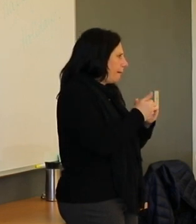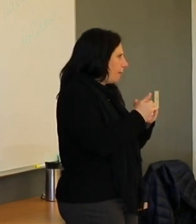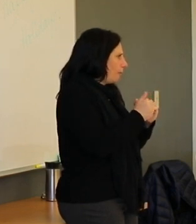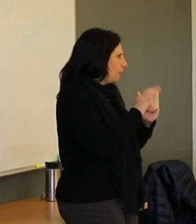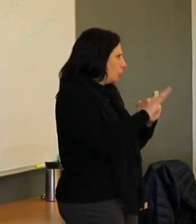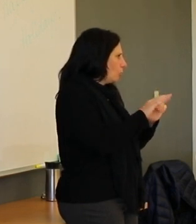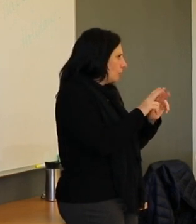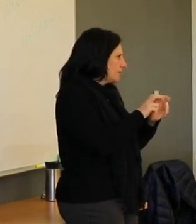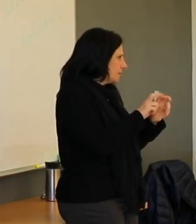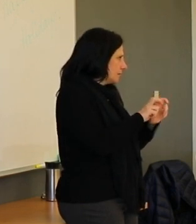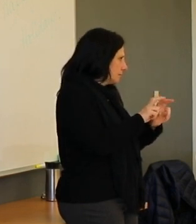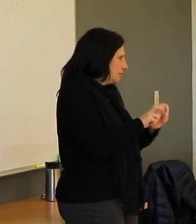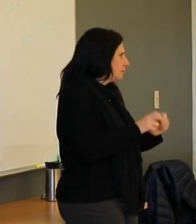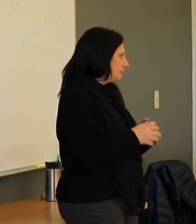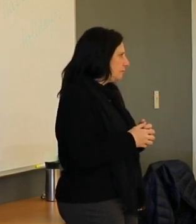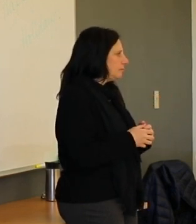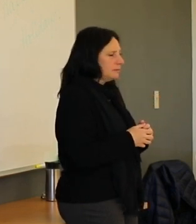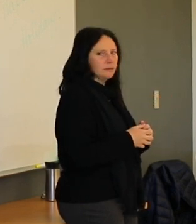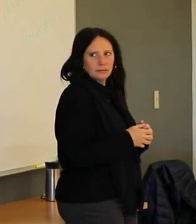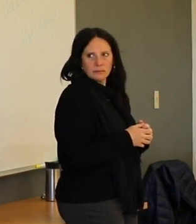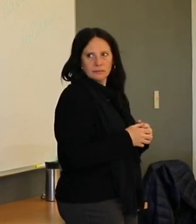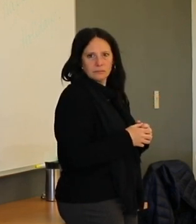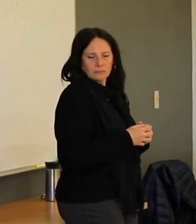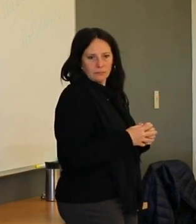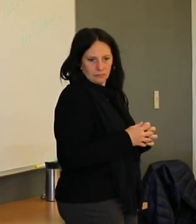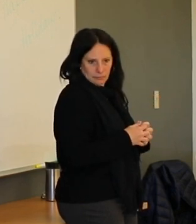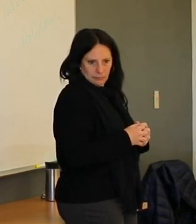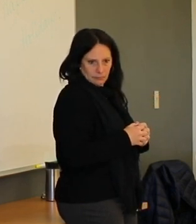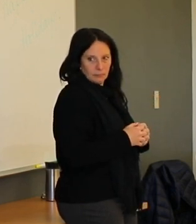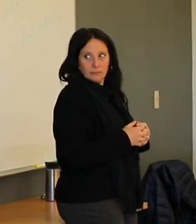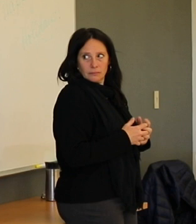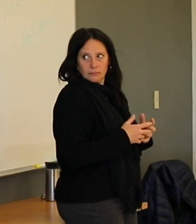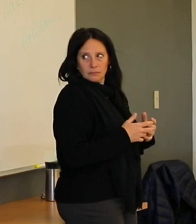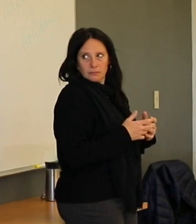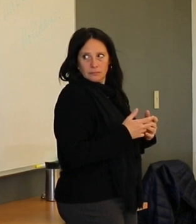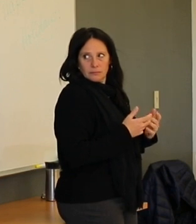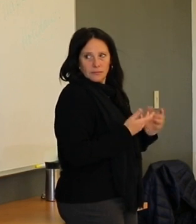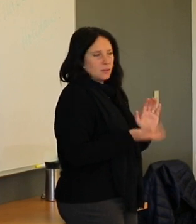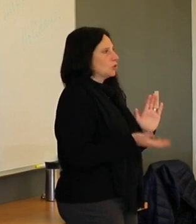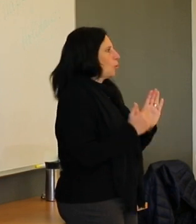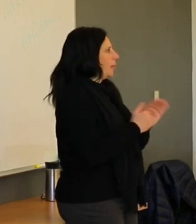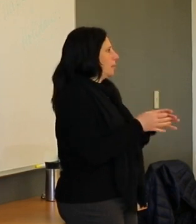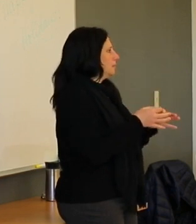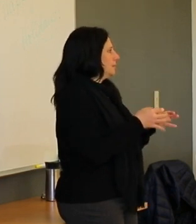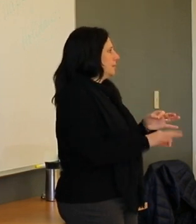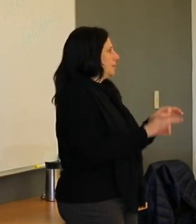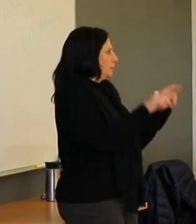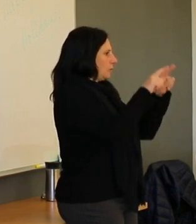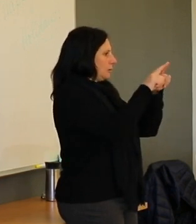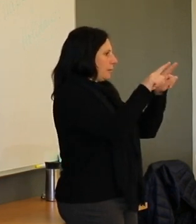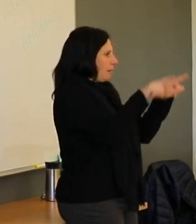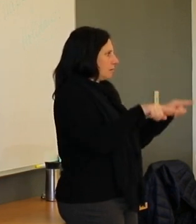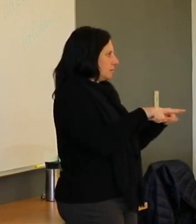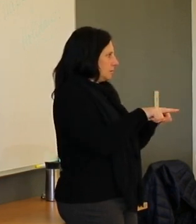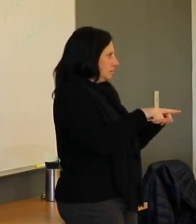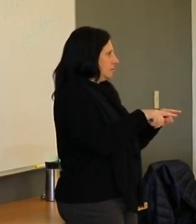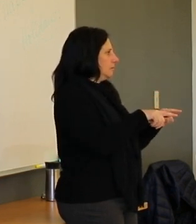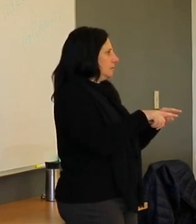I just click the button again. We've got a box here. You'll answer a title like